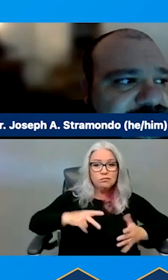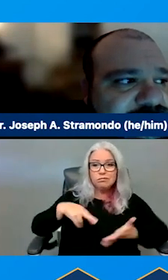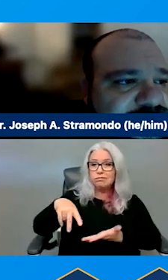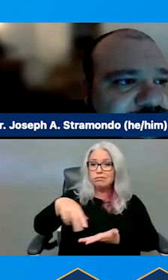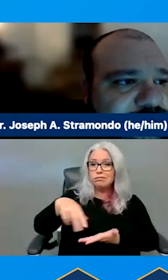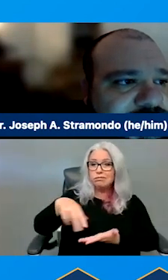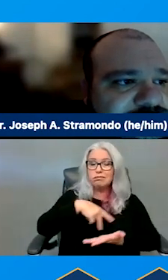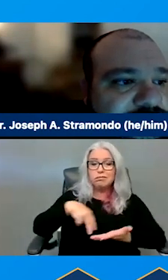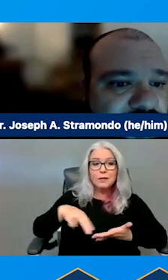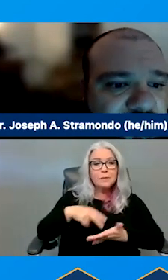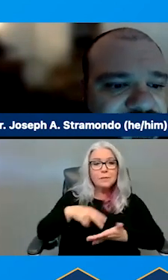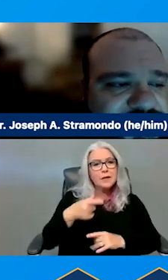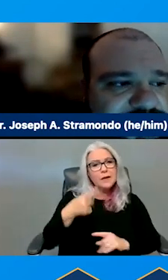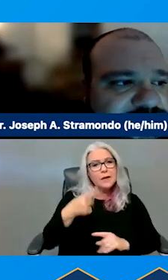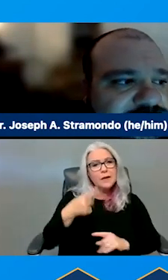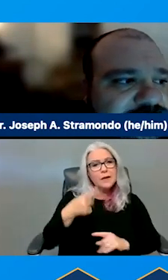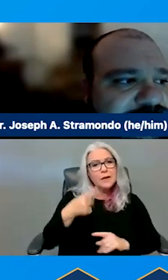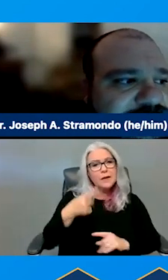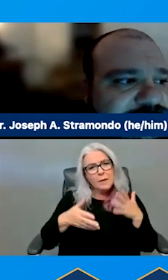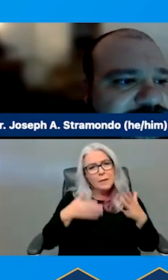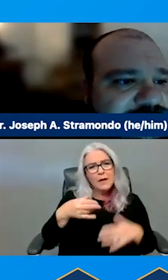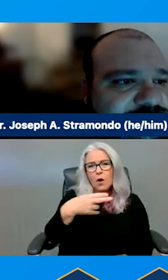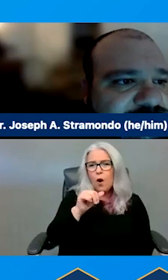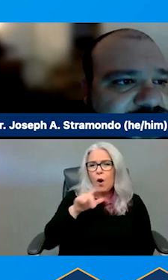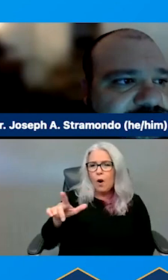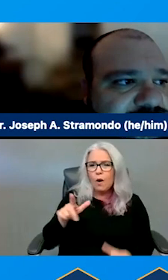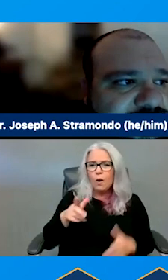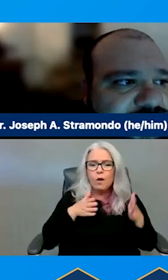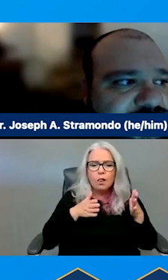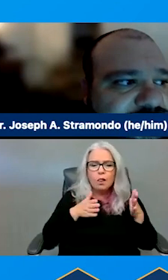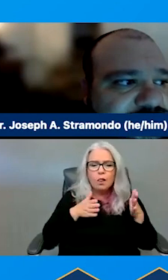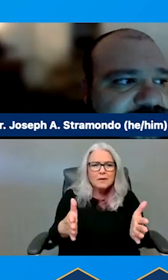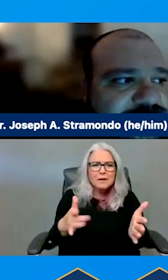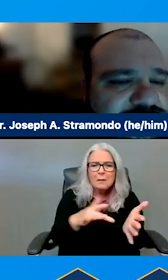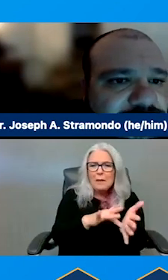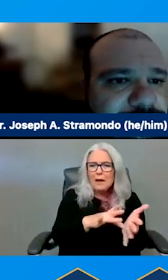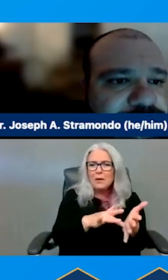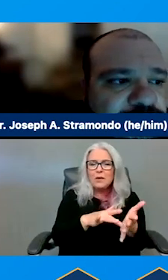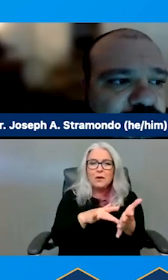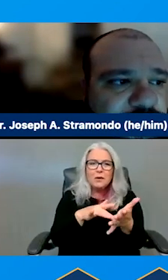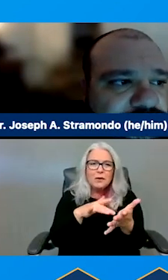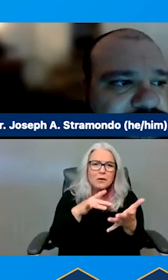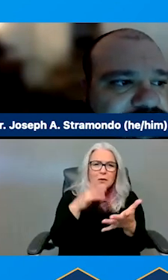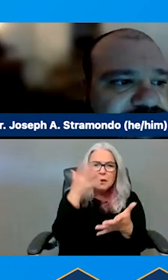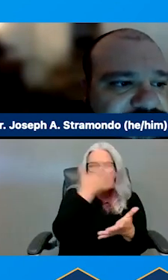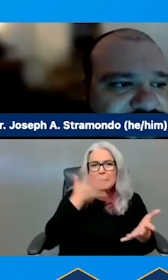which is it looks like perhaps in a hallway with a medical